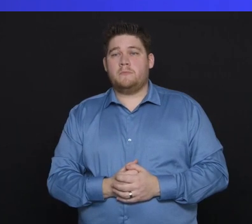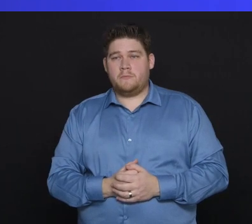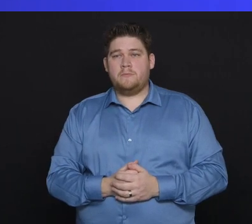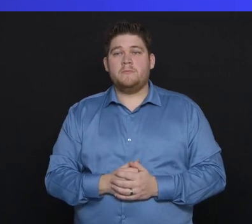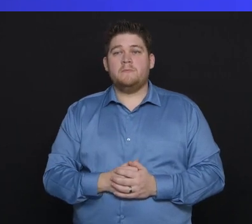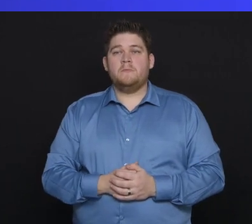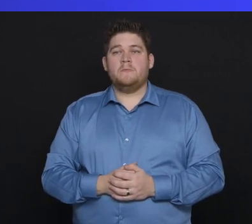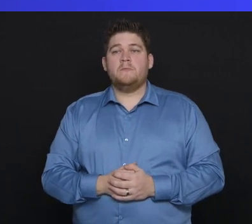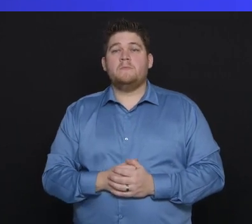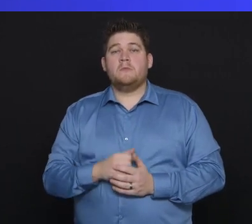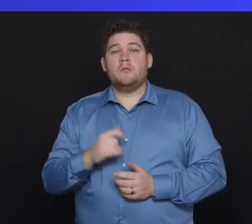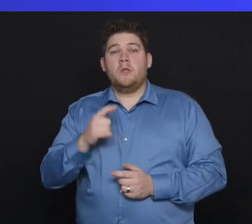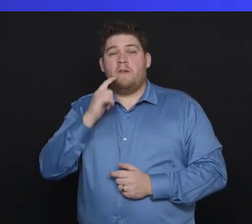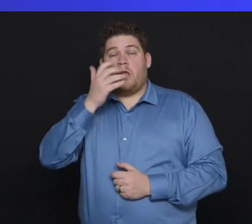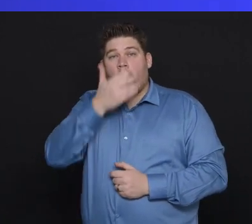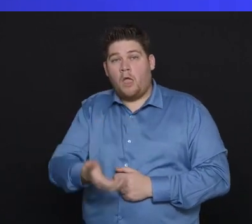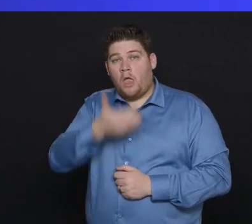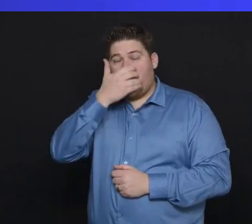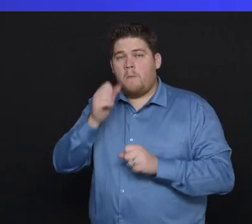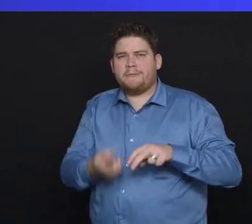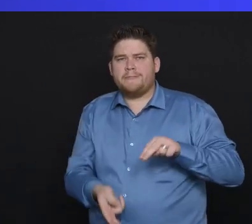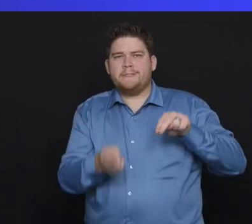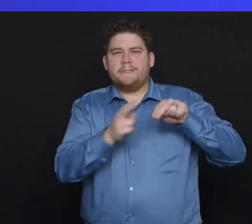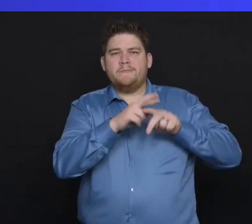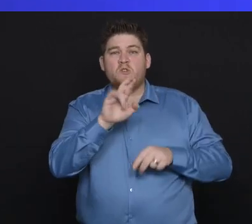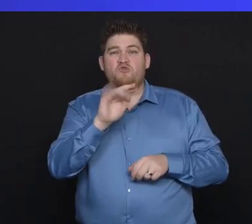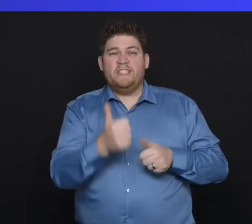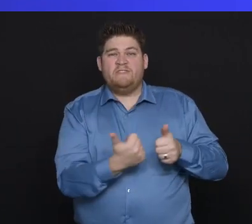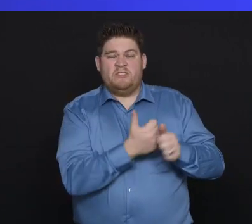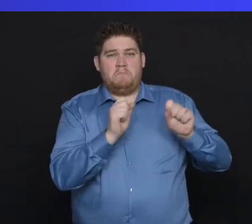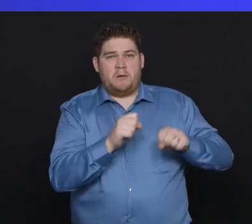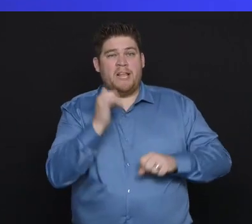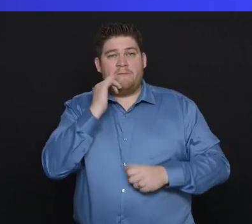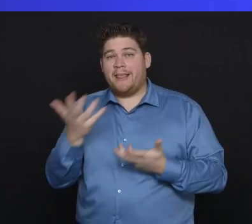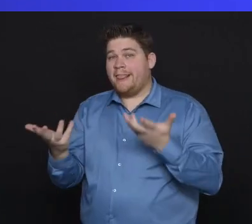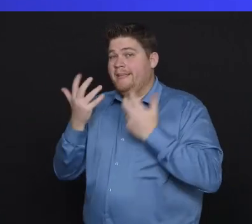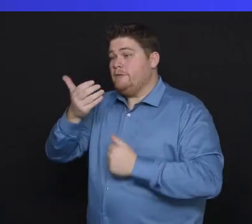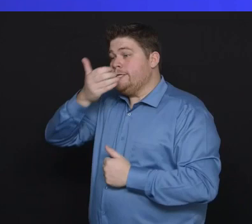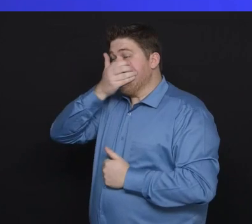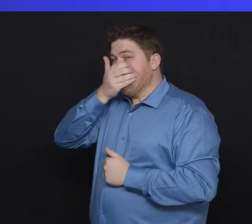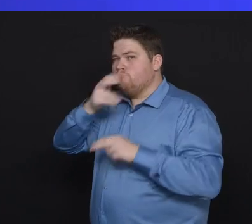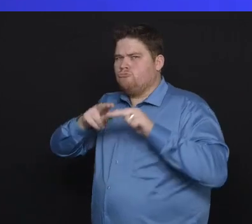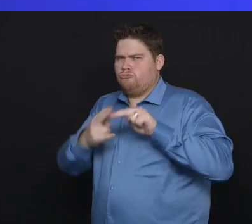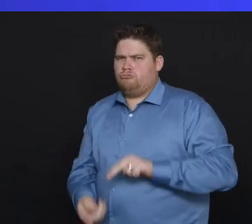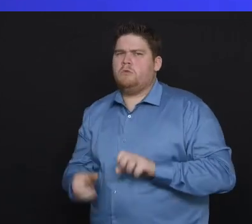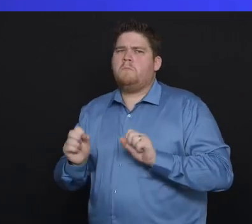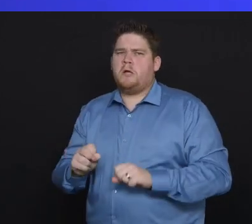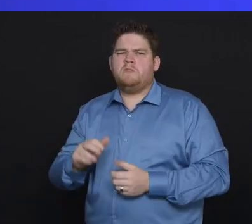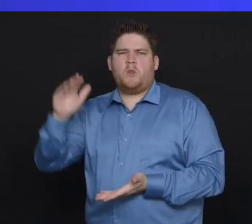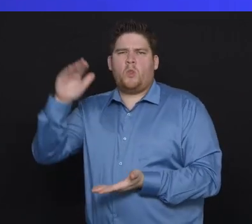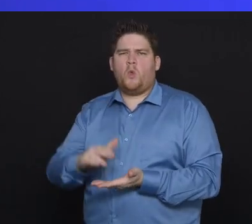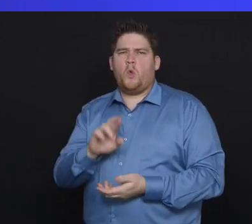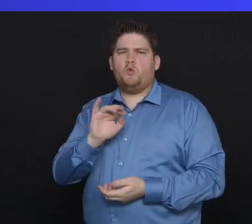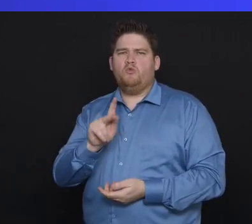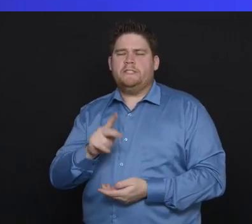, our paramedics, our hospital care people will do things a little bit